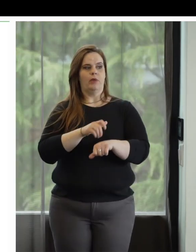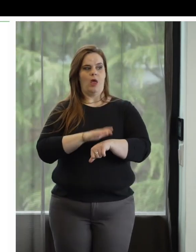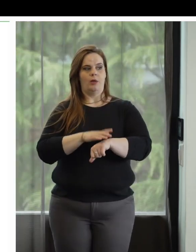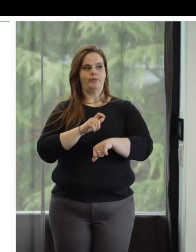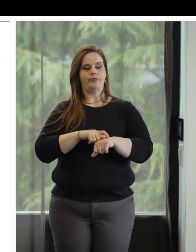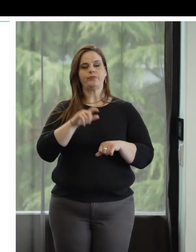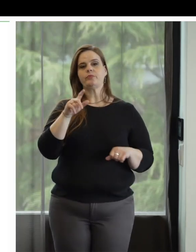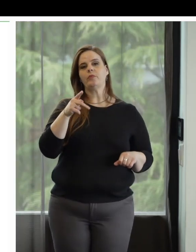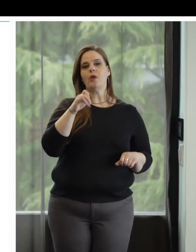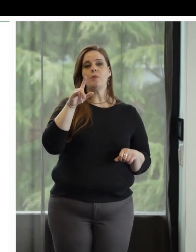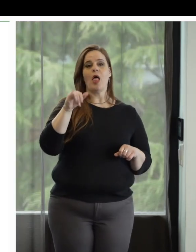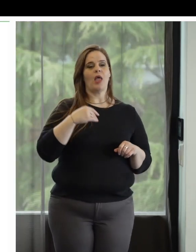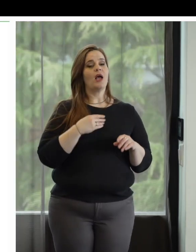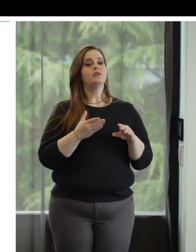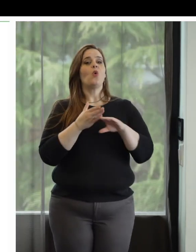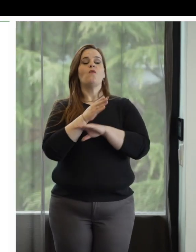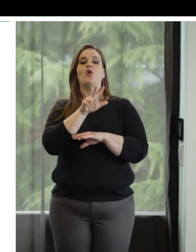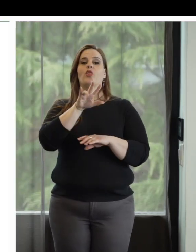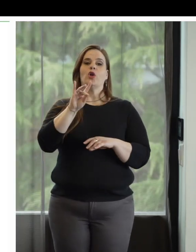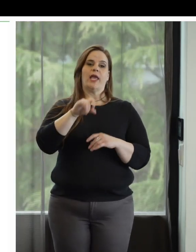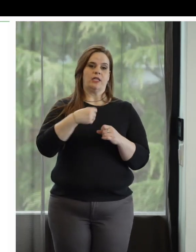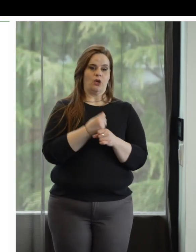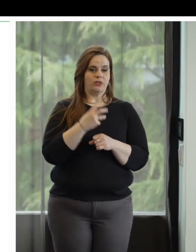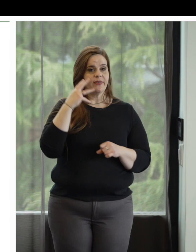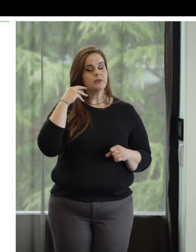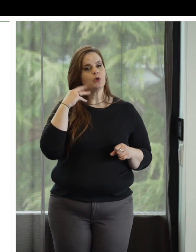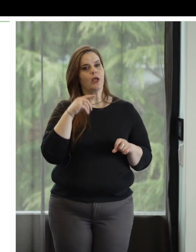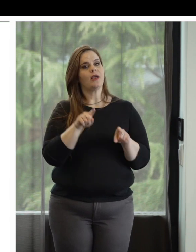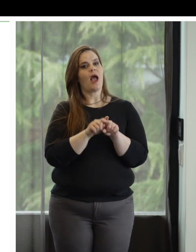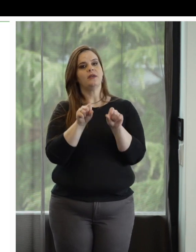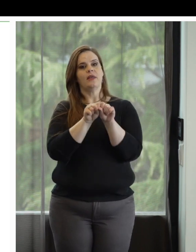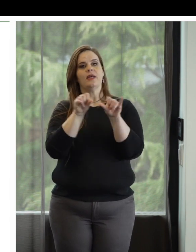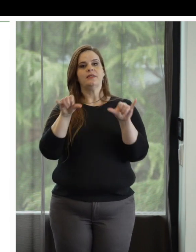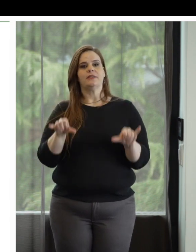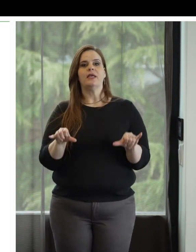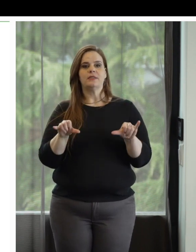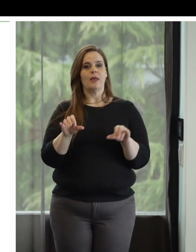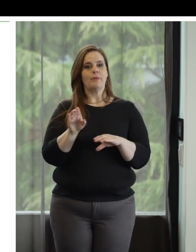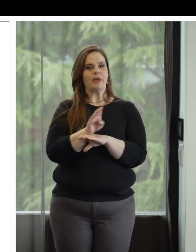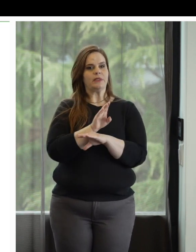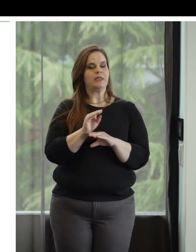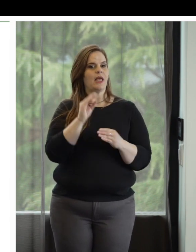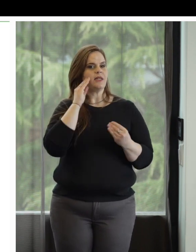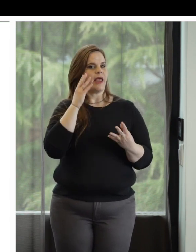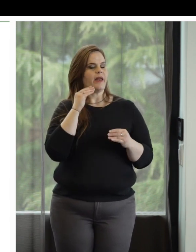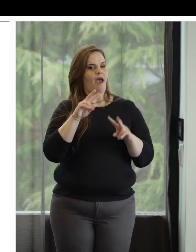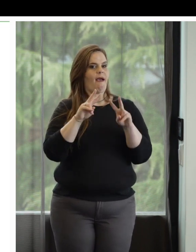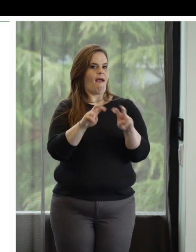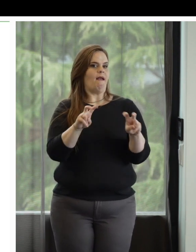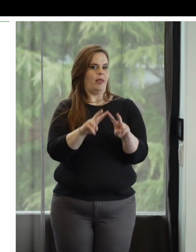. Polly Okunieff has over 38 years of experience as a systems, business, and data analyst with 30